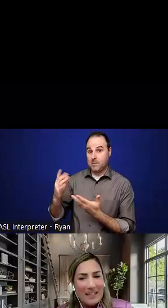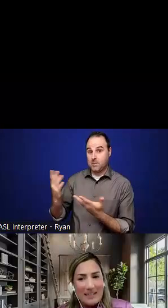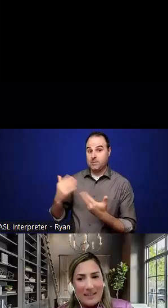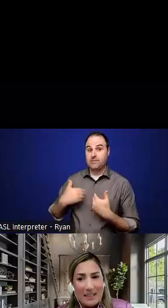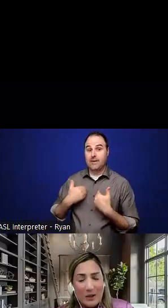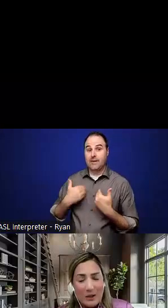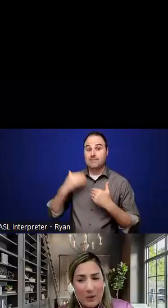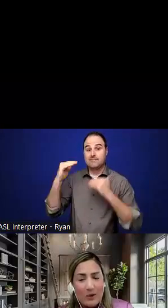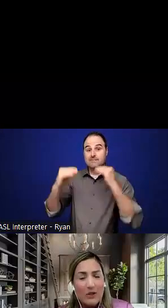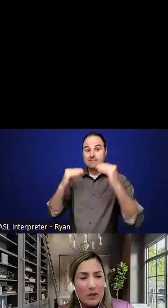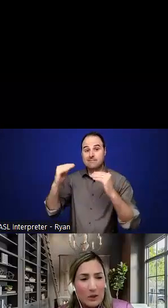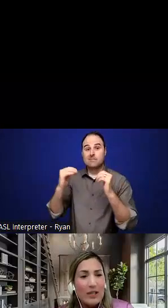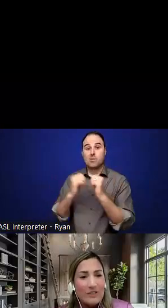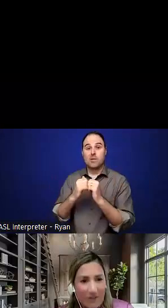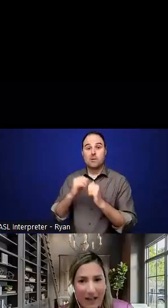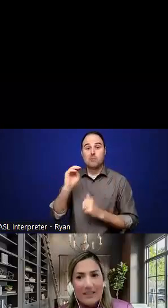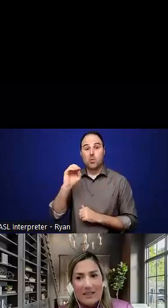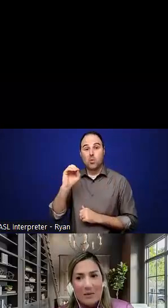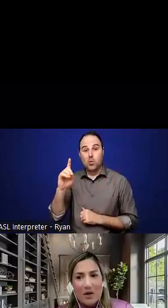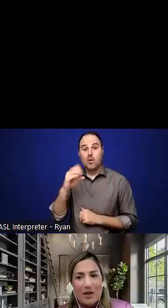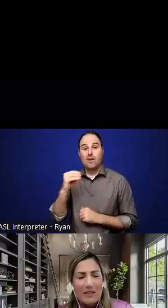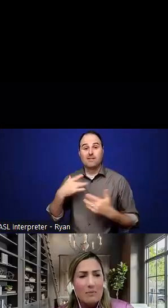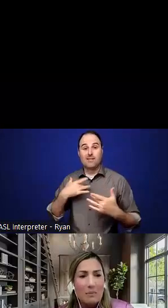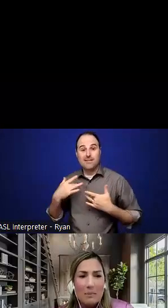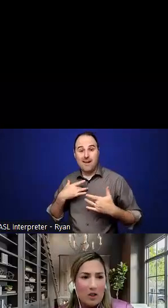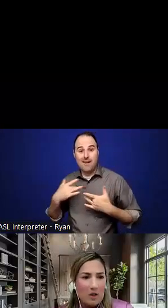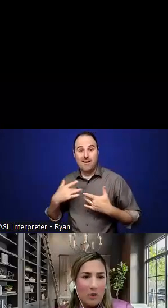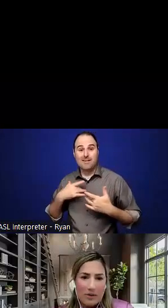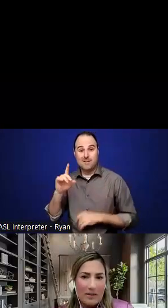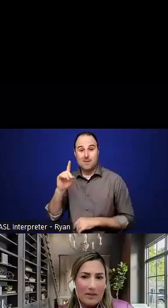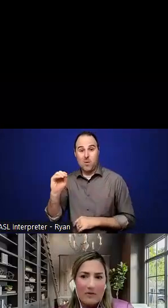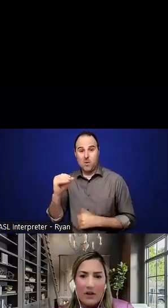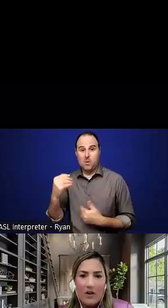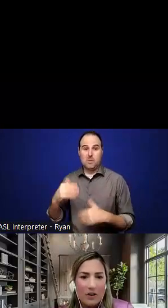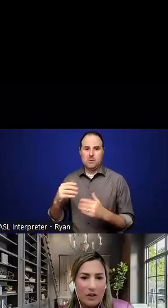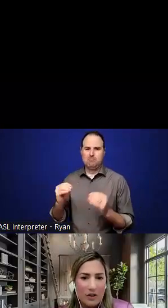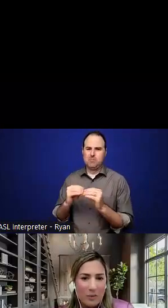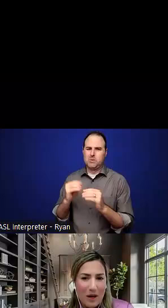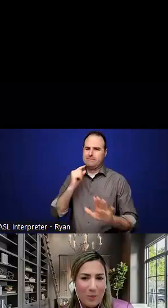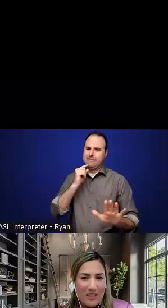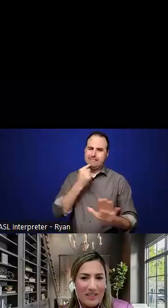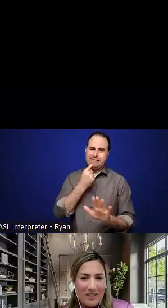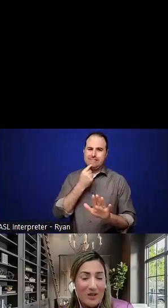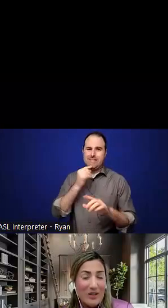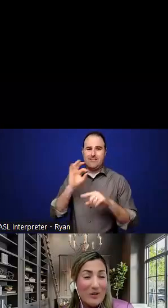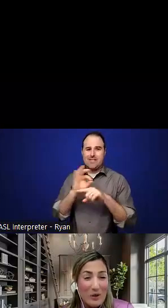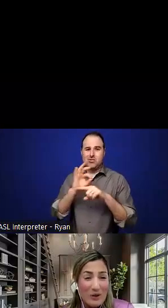anxiety disorders do in fact experience much more severe functional impairments such as difficulty